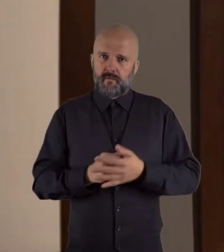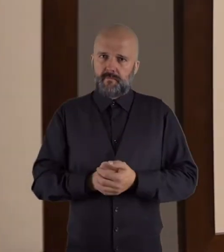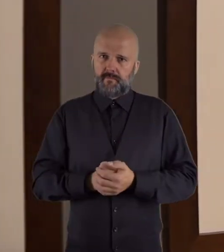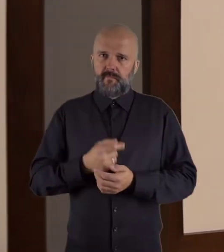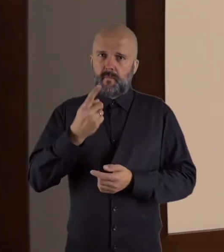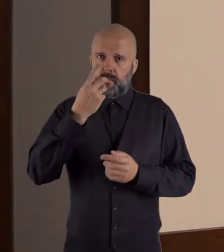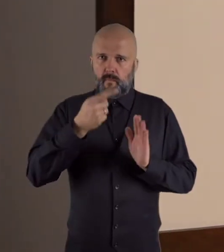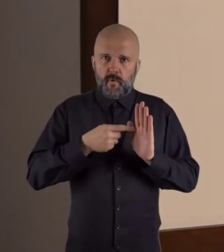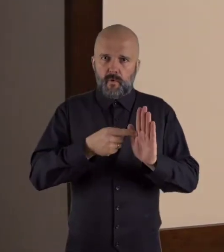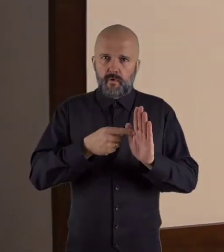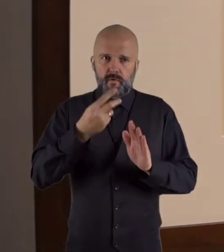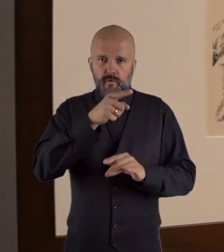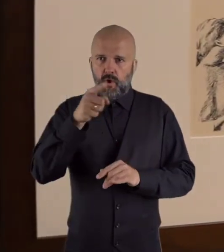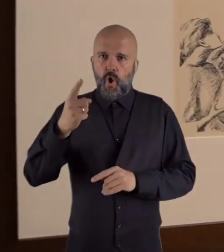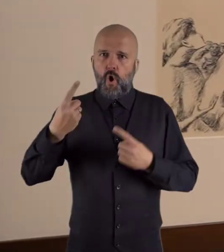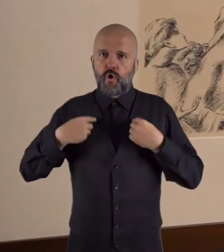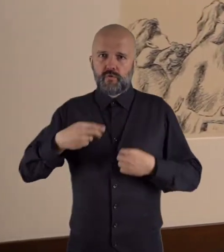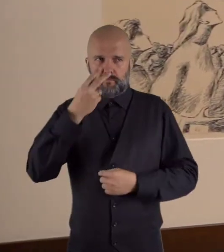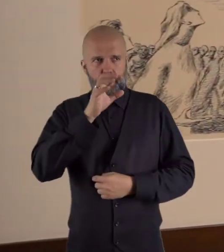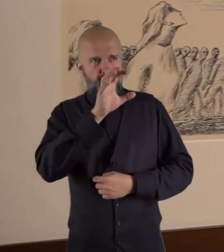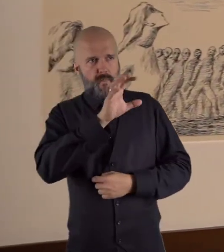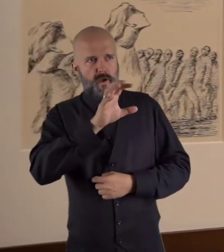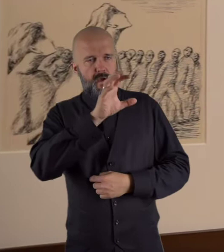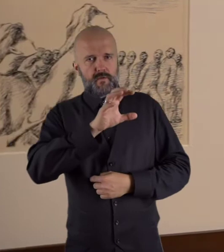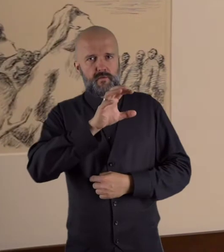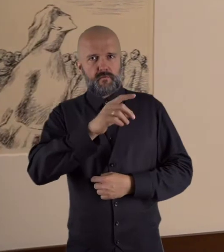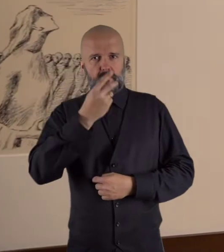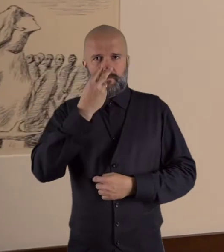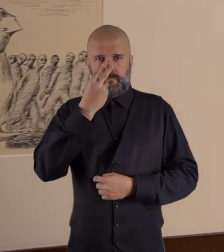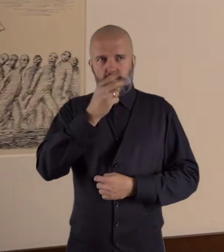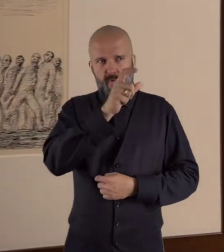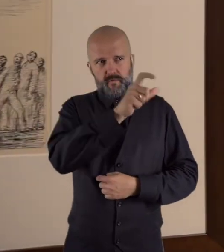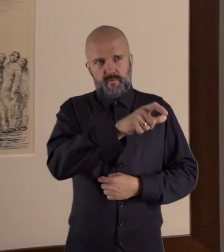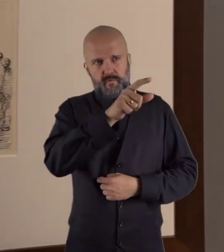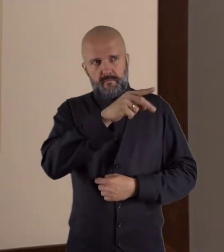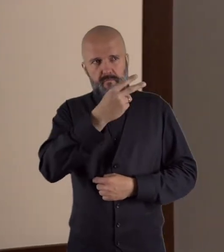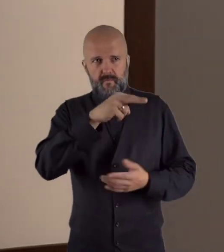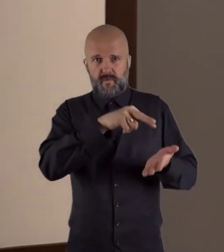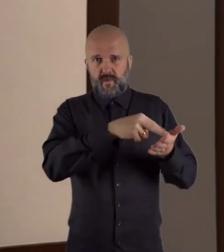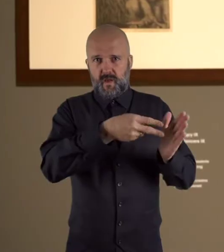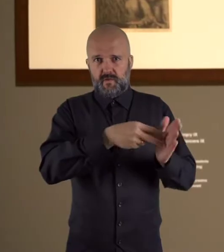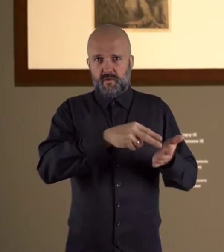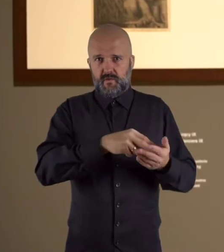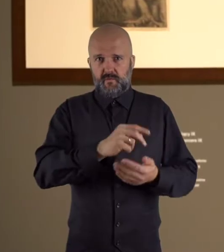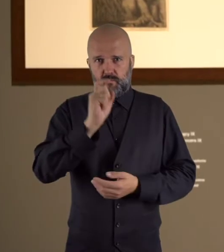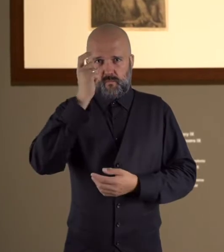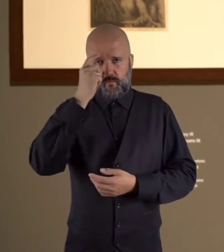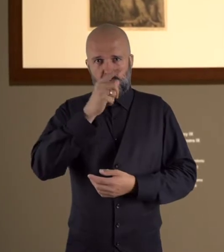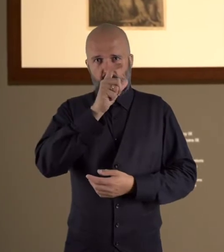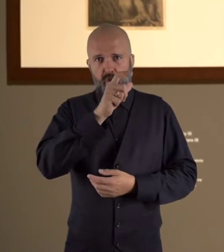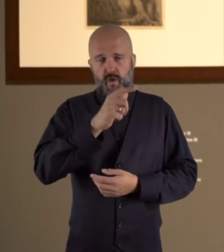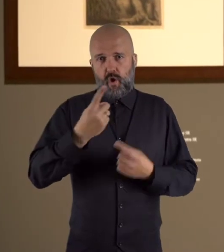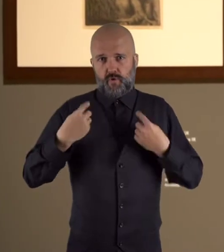Namely, there are people who look, who look at these heroes, at these dancing main characters of this drama.